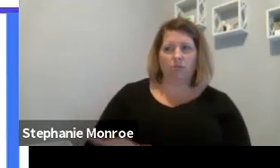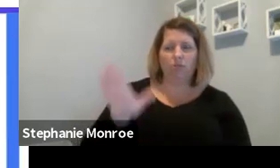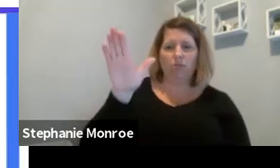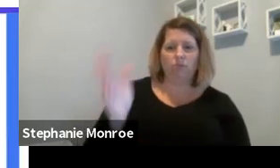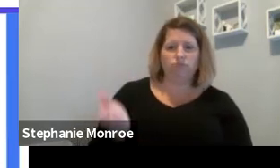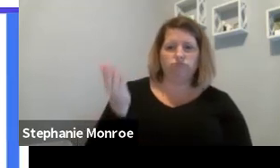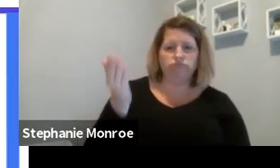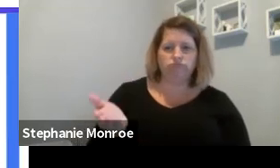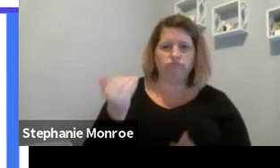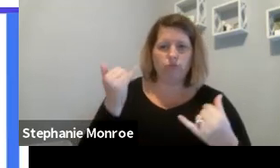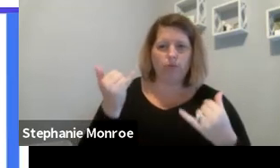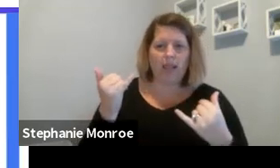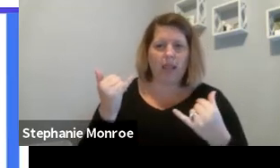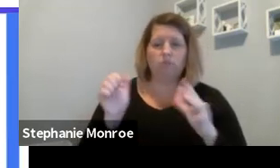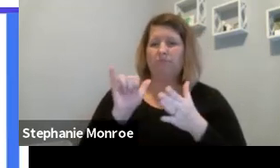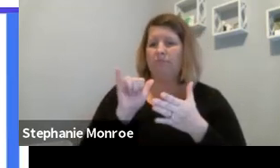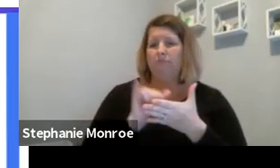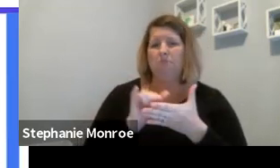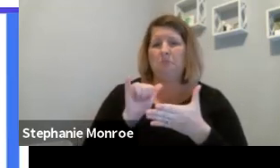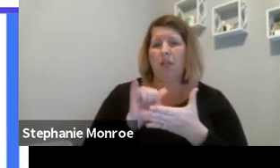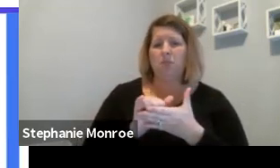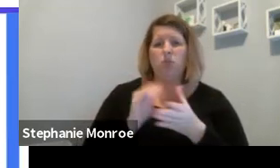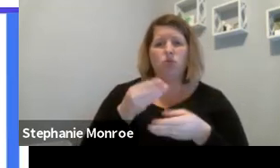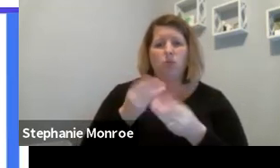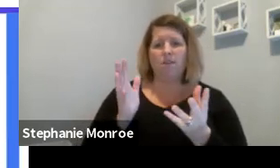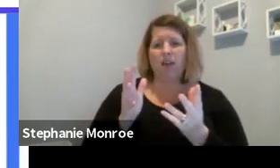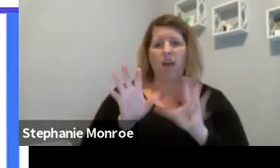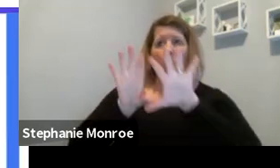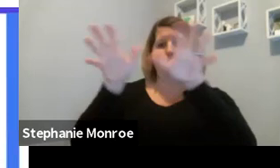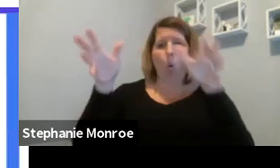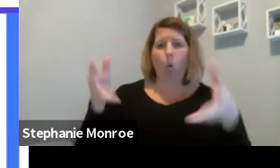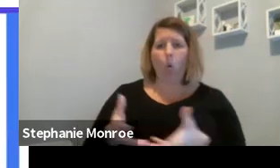It is impossible to provide holistic services